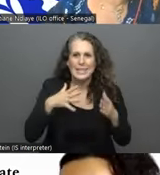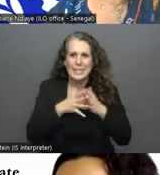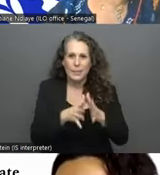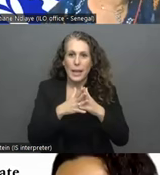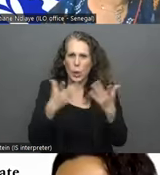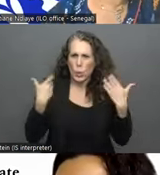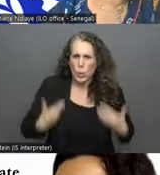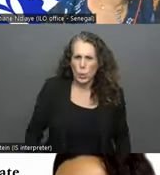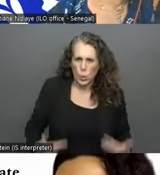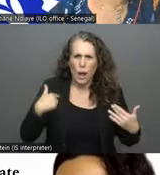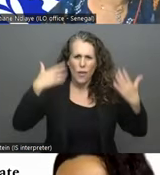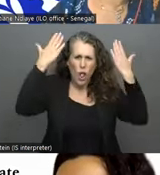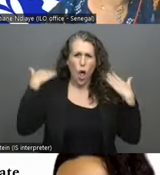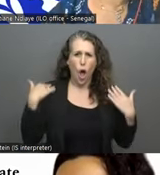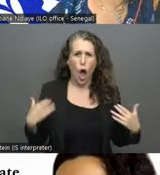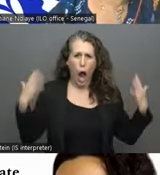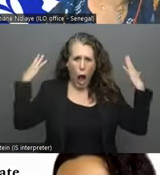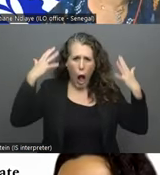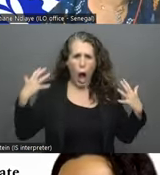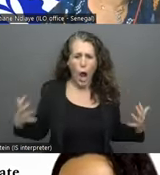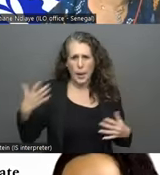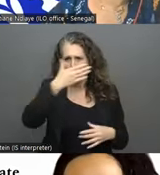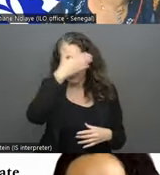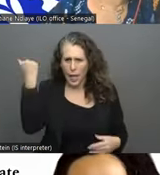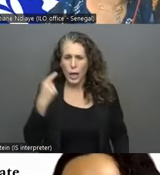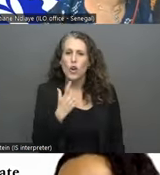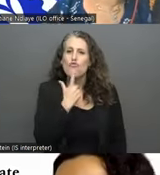hair. 10:54:48 I have red lipstick on, I've got